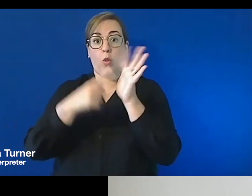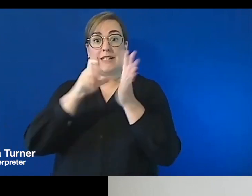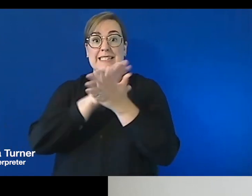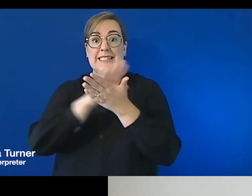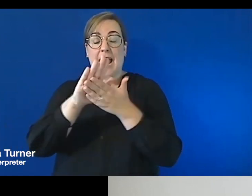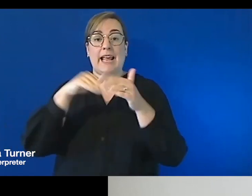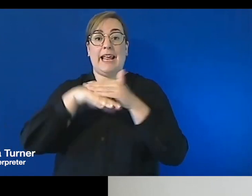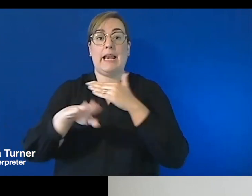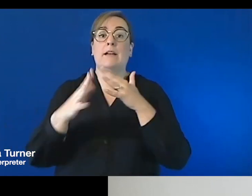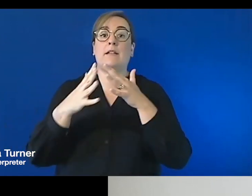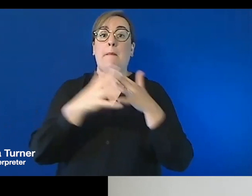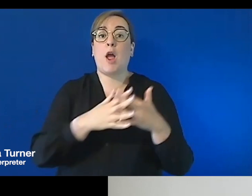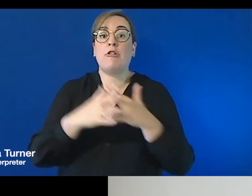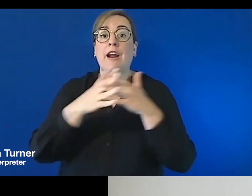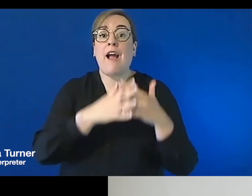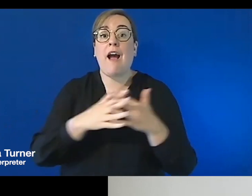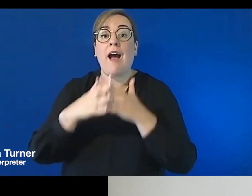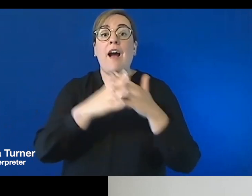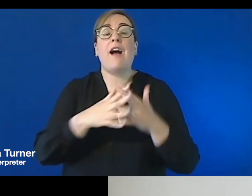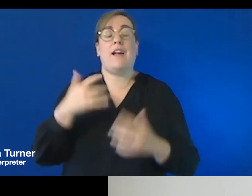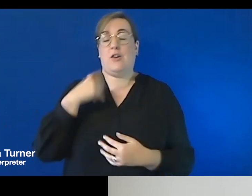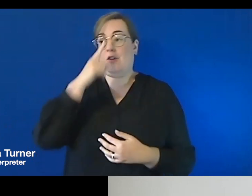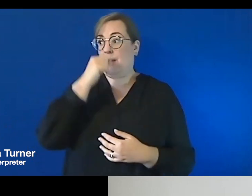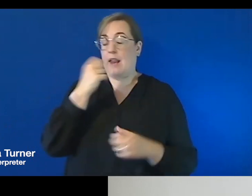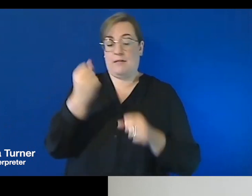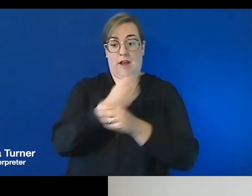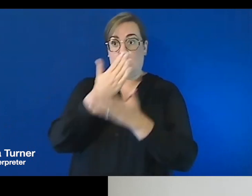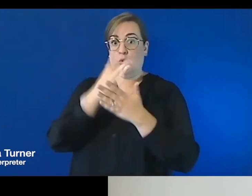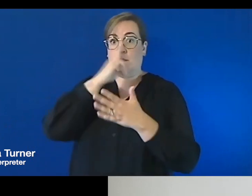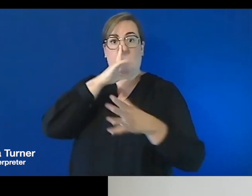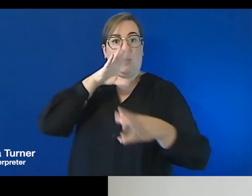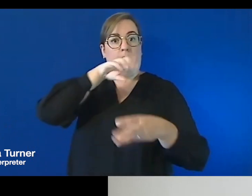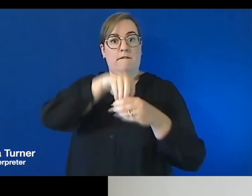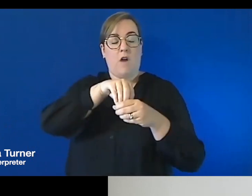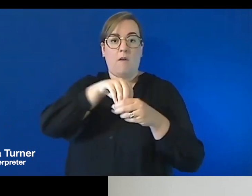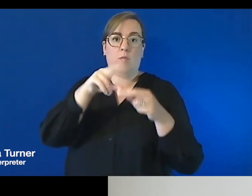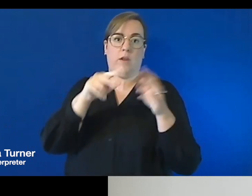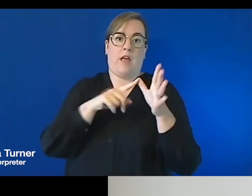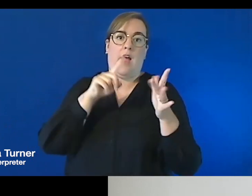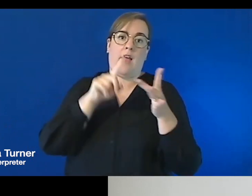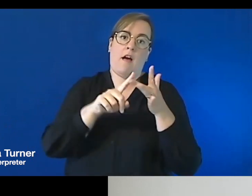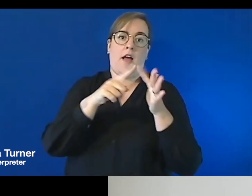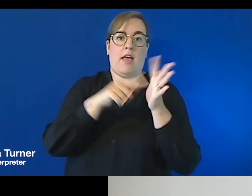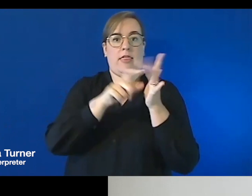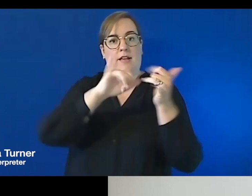guidelines. How to be involved, for instance, an AI ethics field, how to use it for your company,